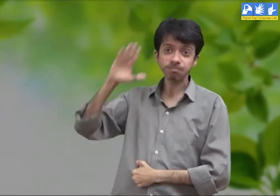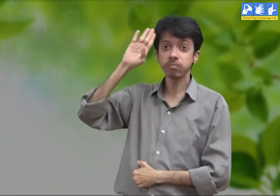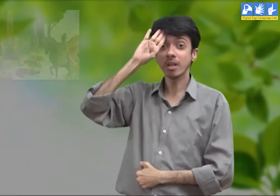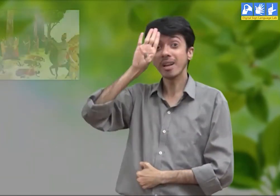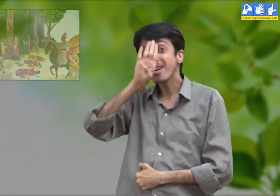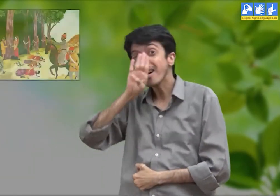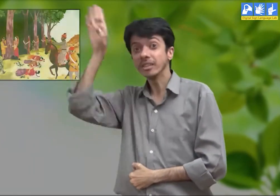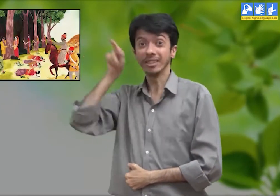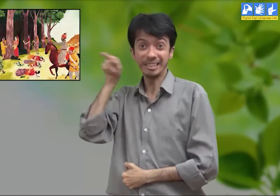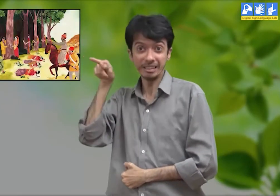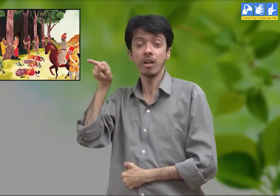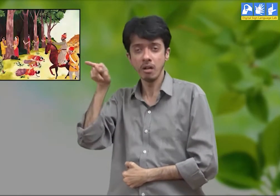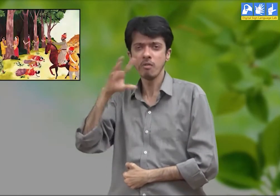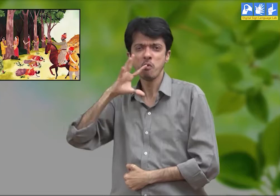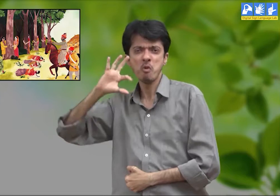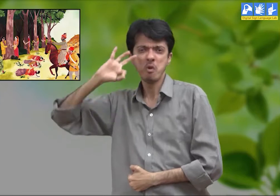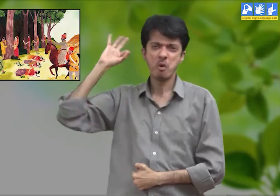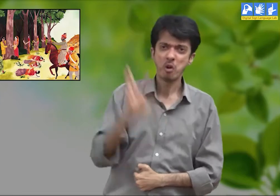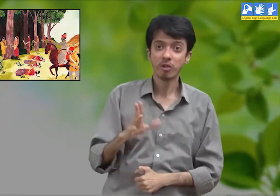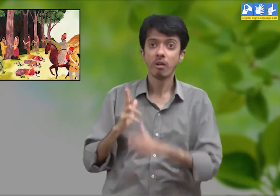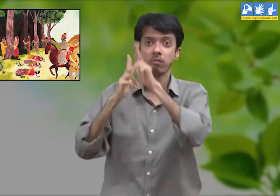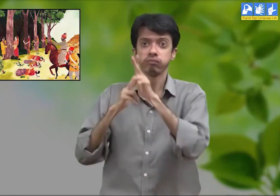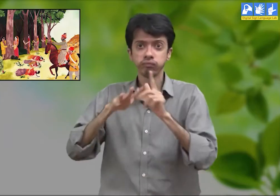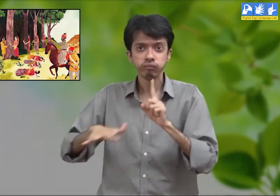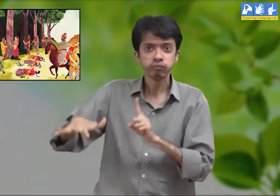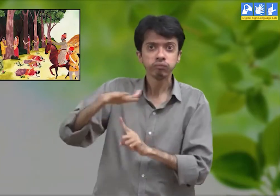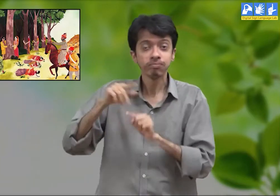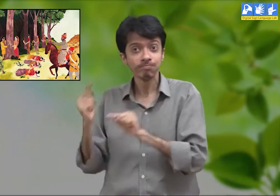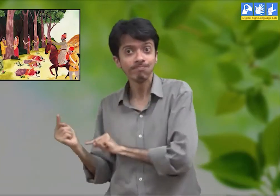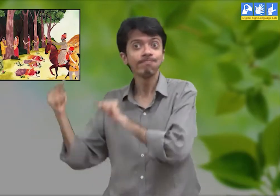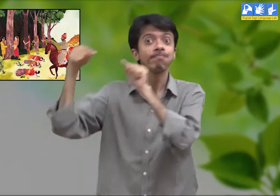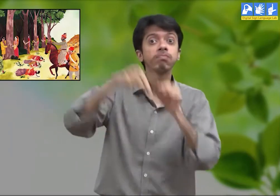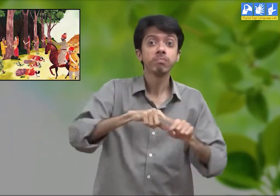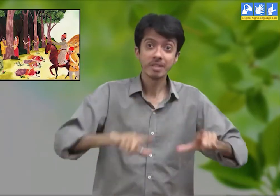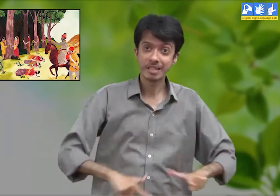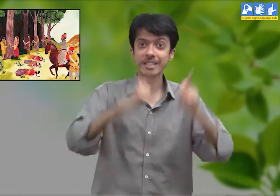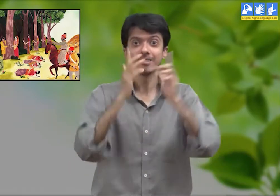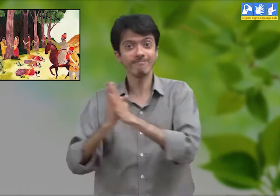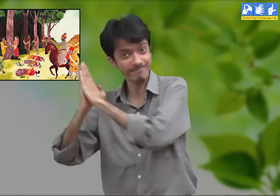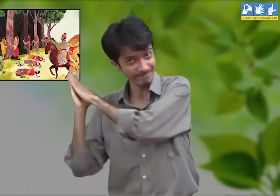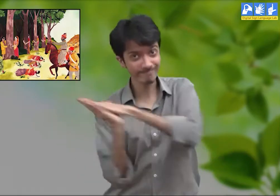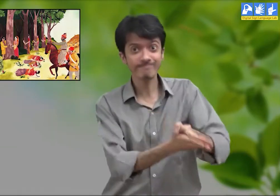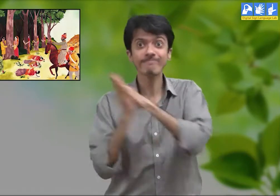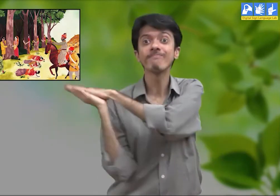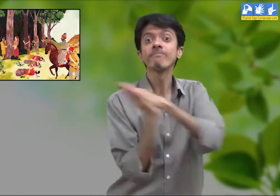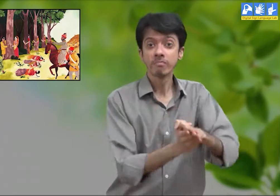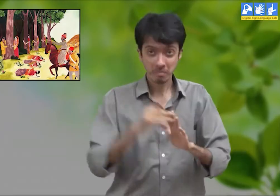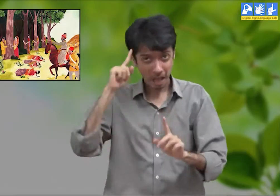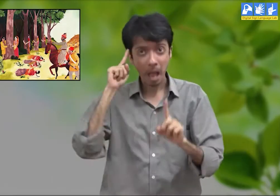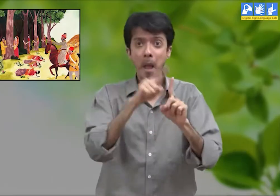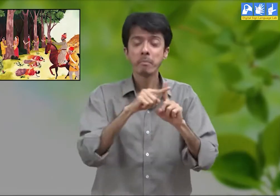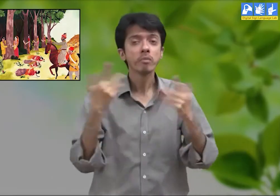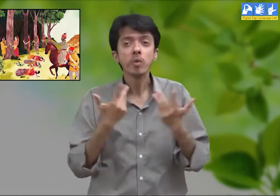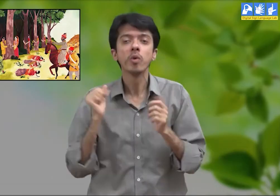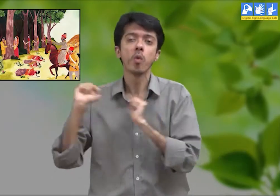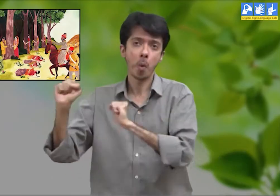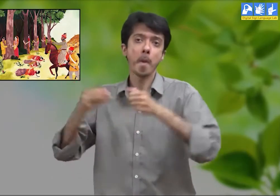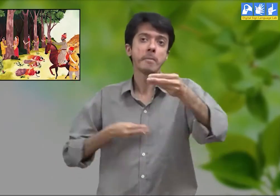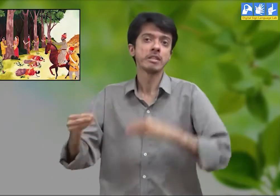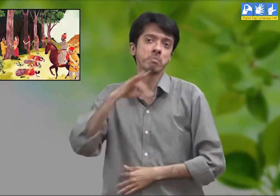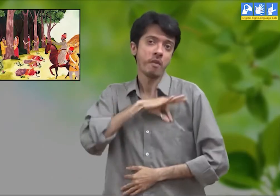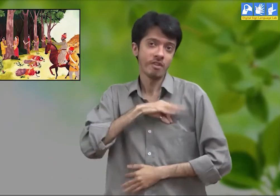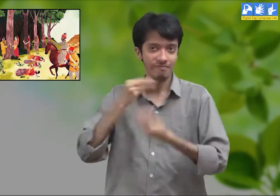Once the Maharaj of Marwar instructed to cut the trees in the village of Khejarli for his own benefits.